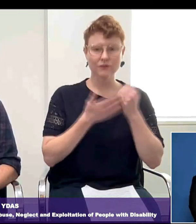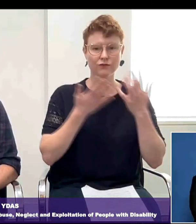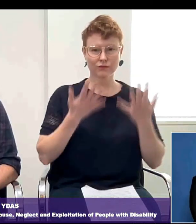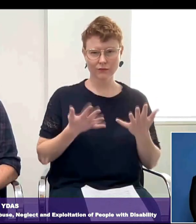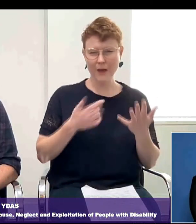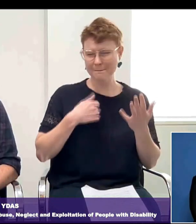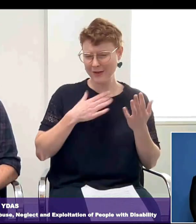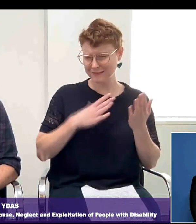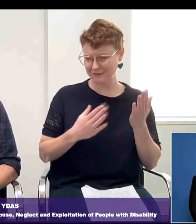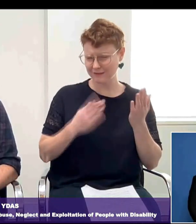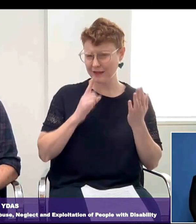Thank you, Counsel Assisting.